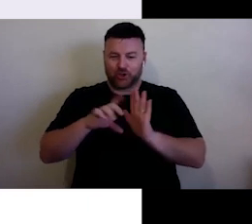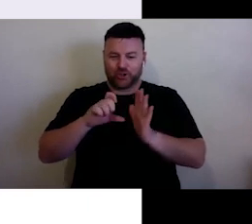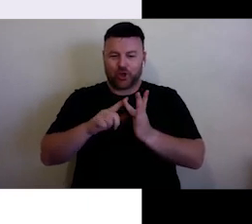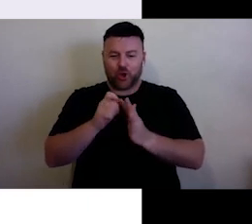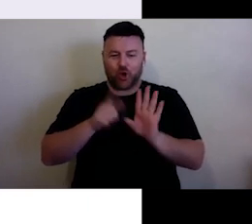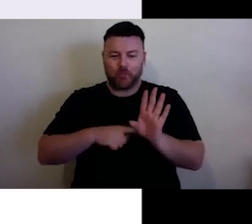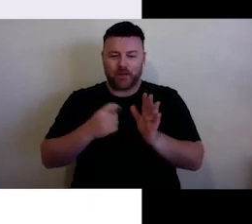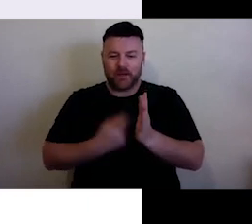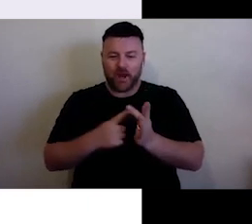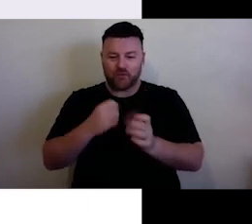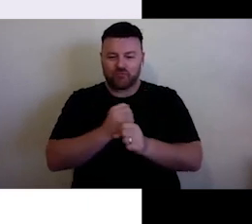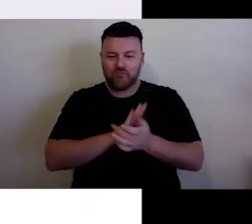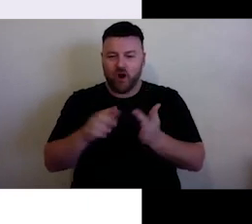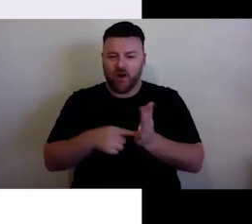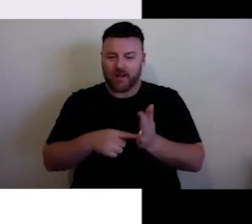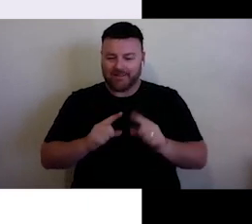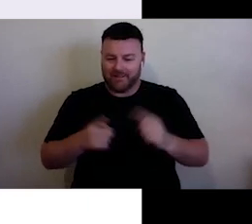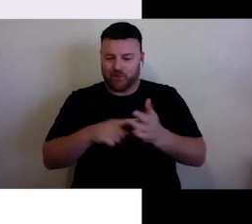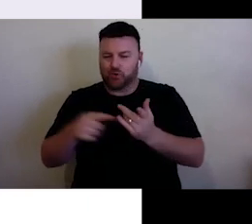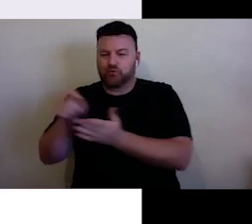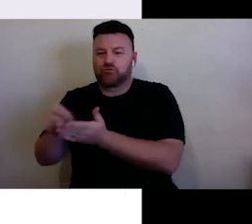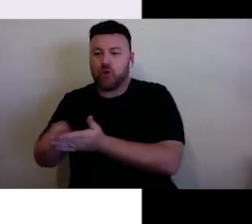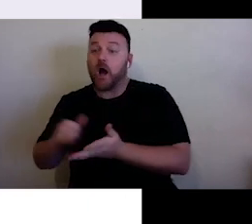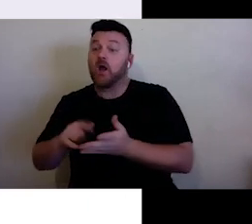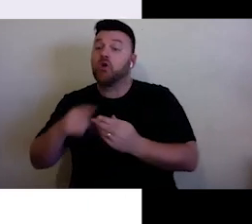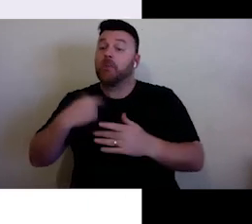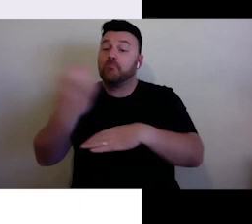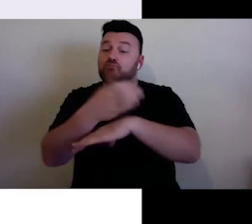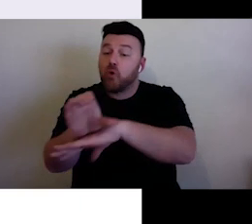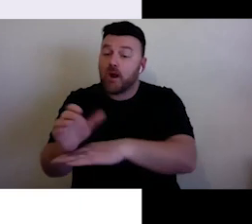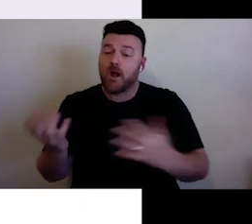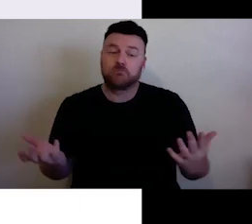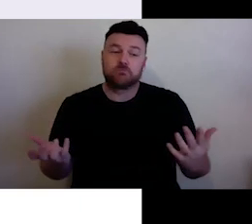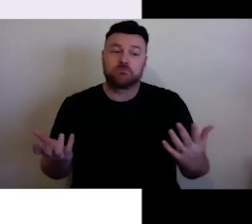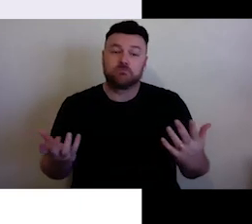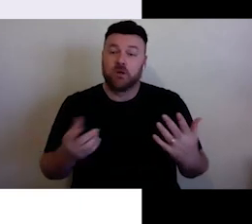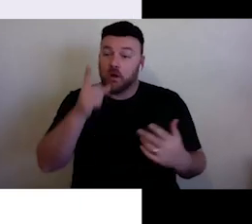before. So the broadcast and the recording through the technicalities